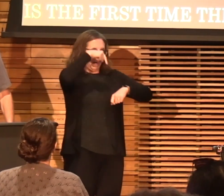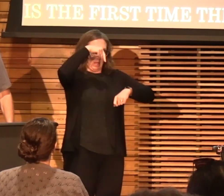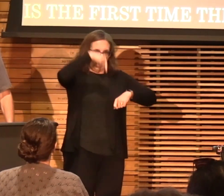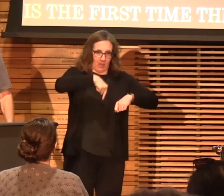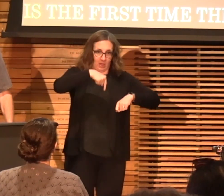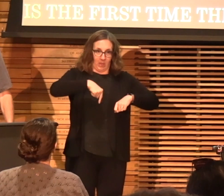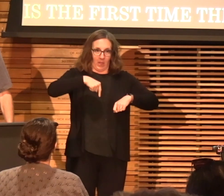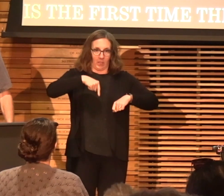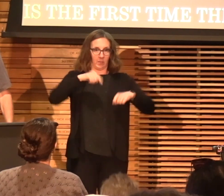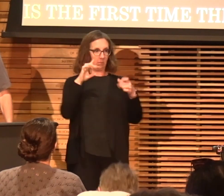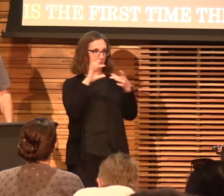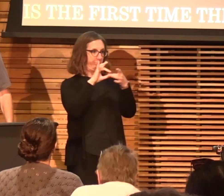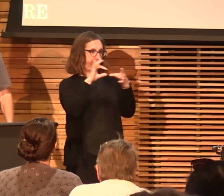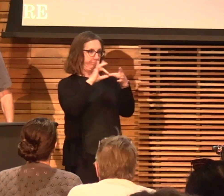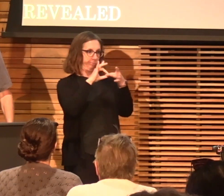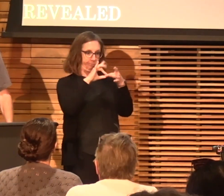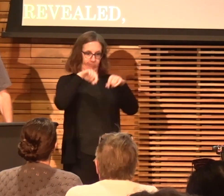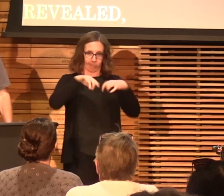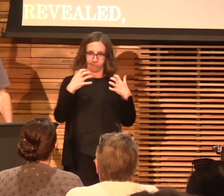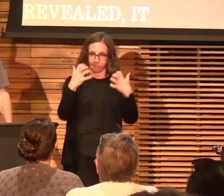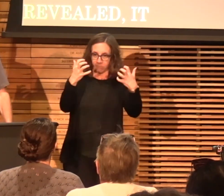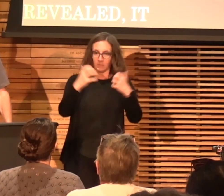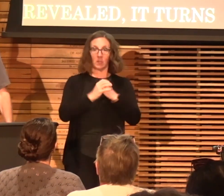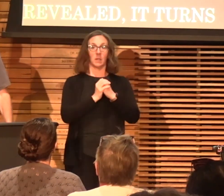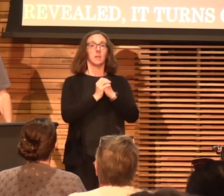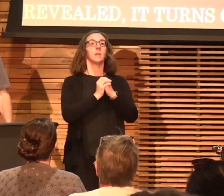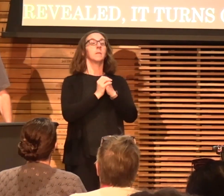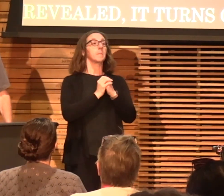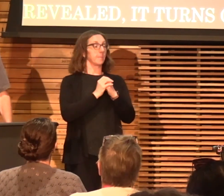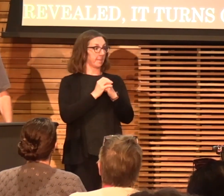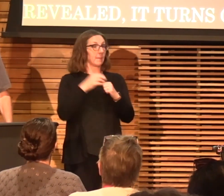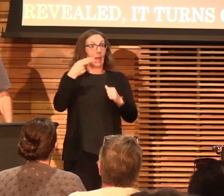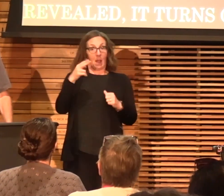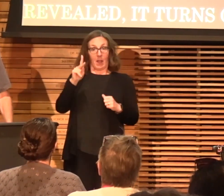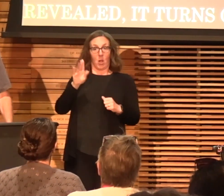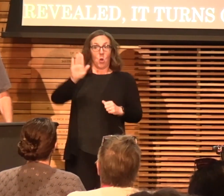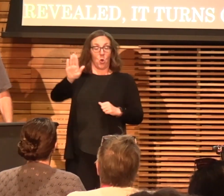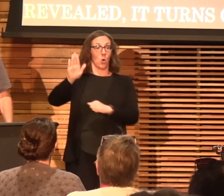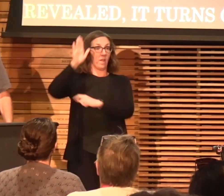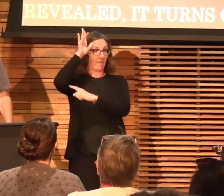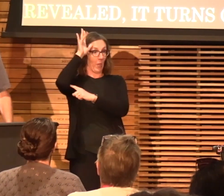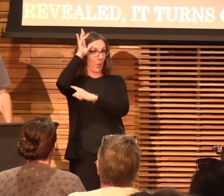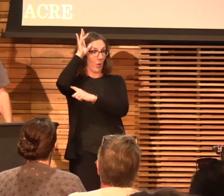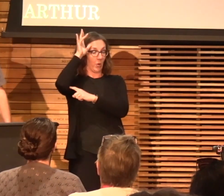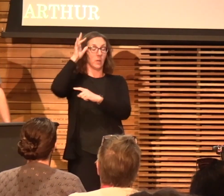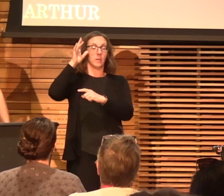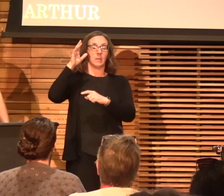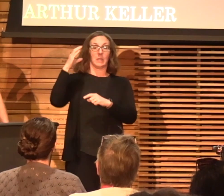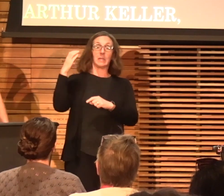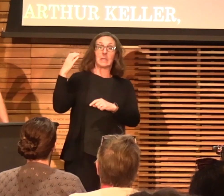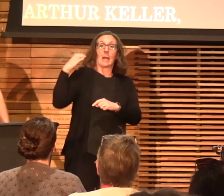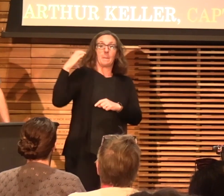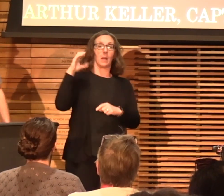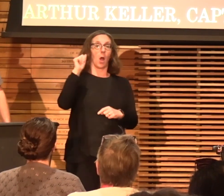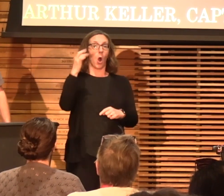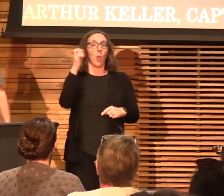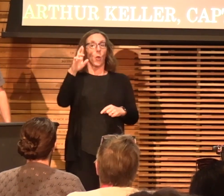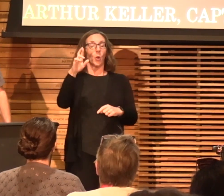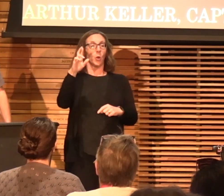has ever been revealed, it turns out that Helen's father, Arthur Keller, Captain Arthur Keller, a Confederate captain,